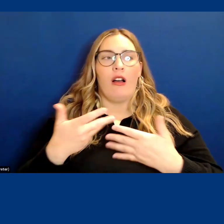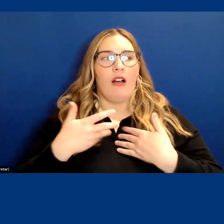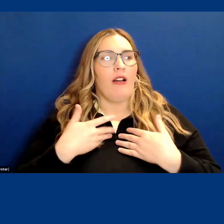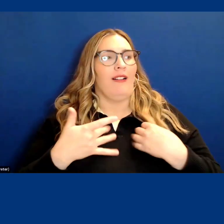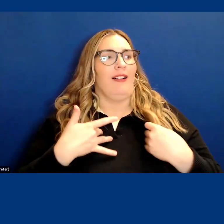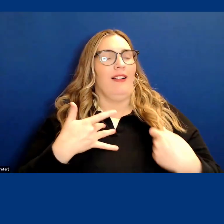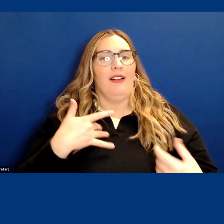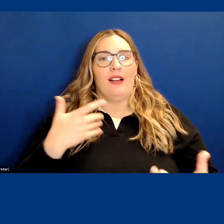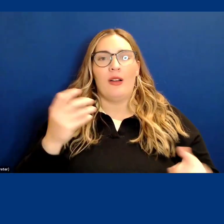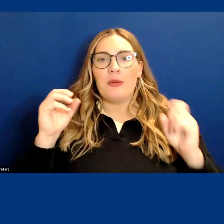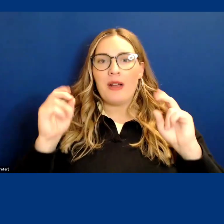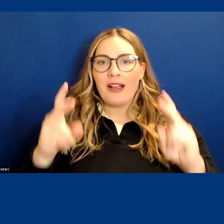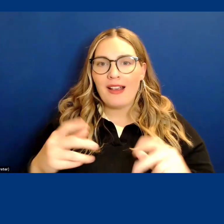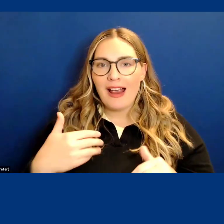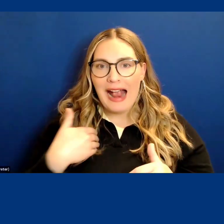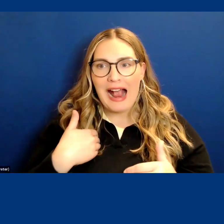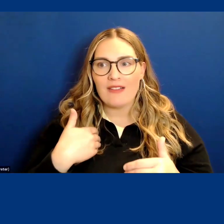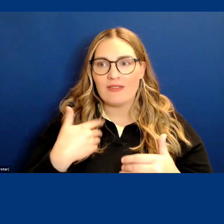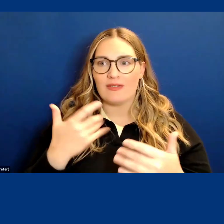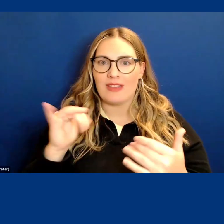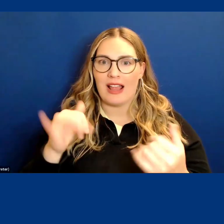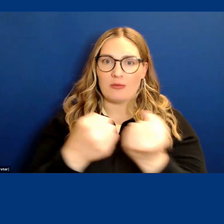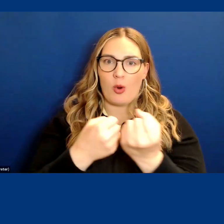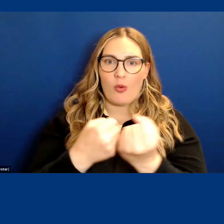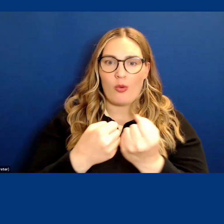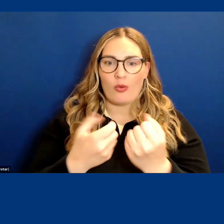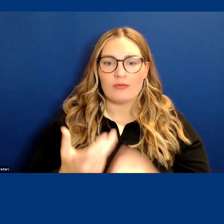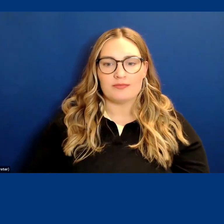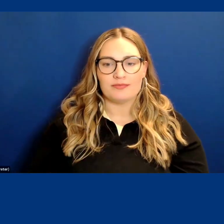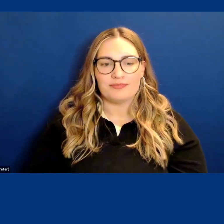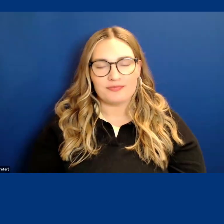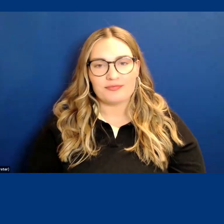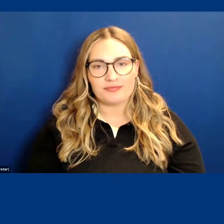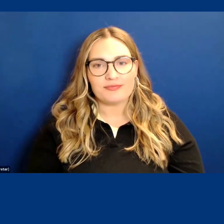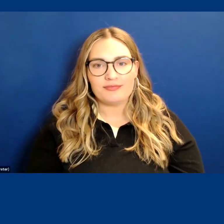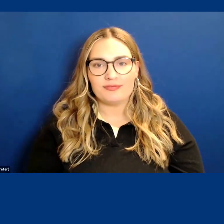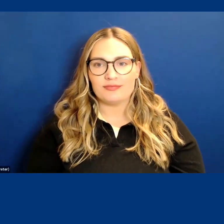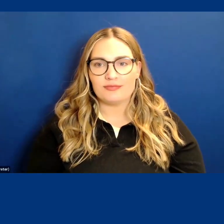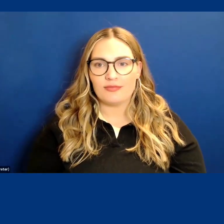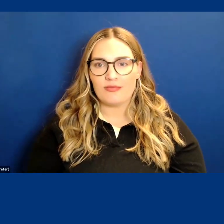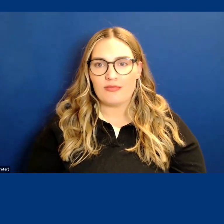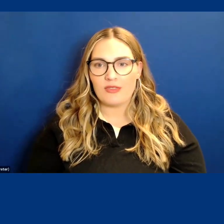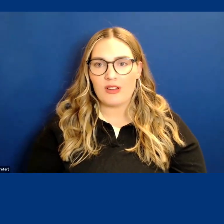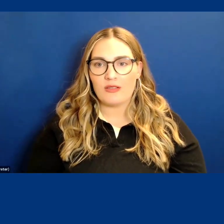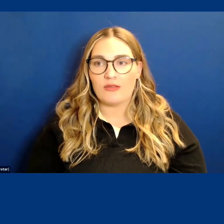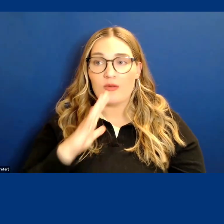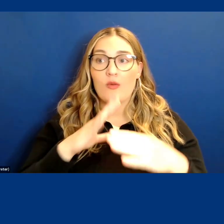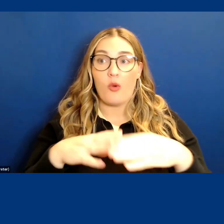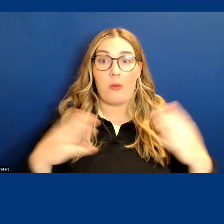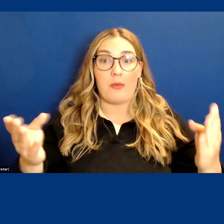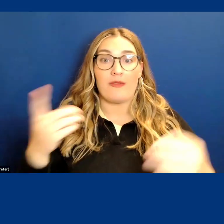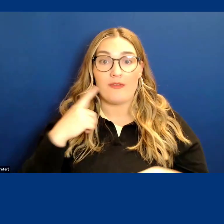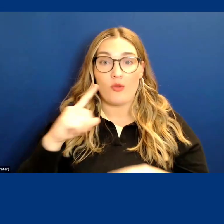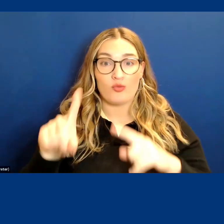a space to go to and can get support in that way. We're going to open it up for questions in just a